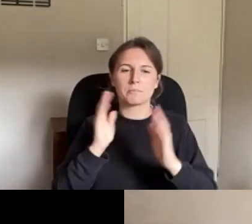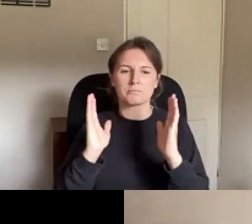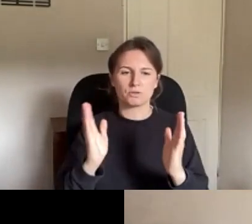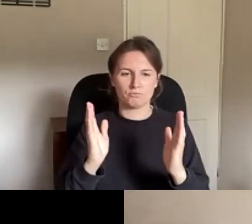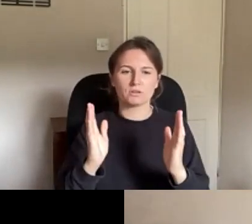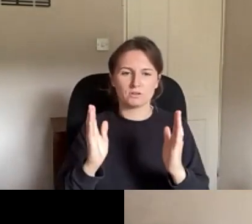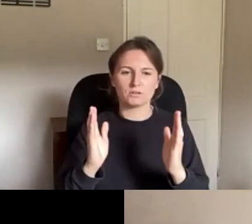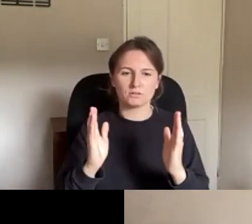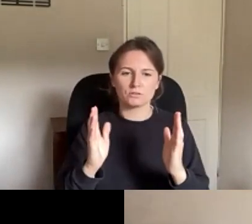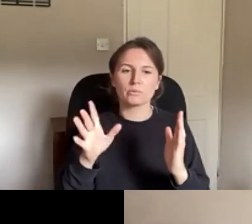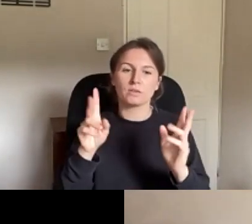The eligibility period.